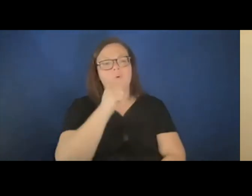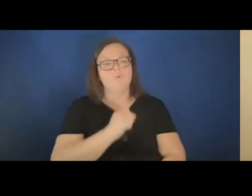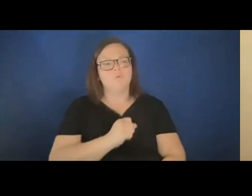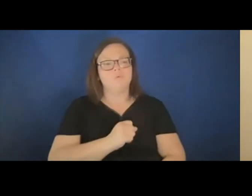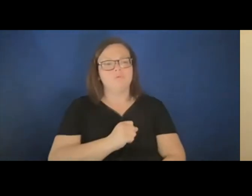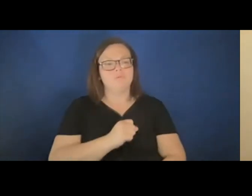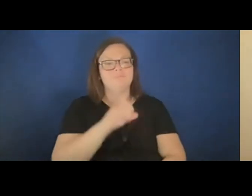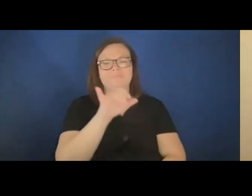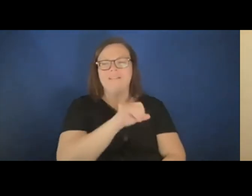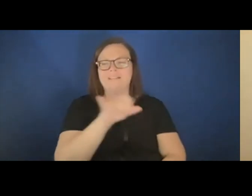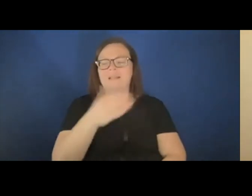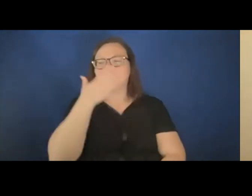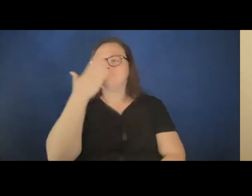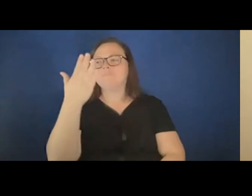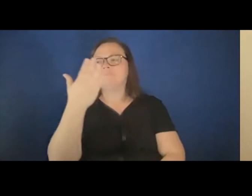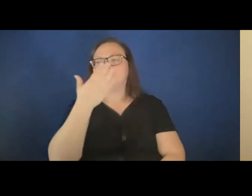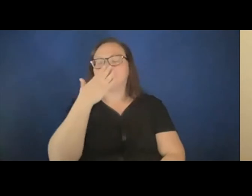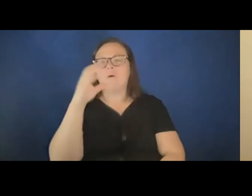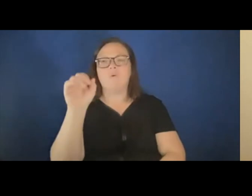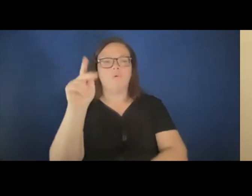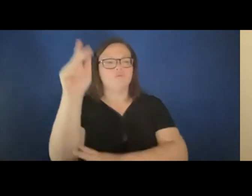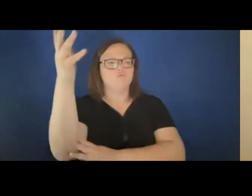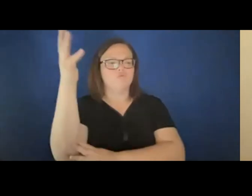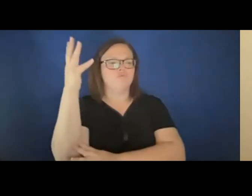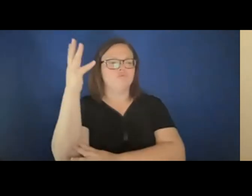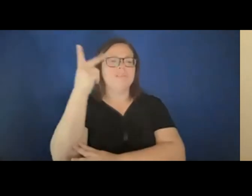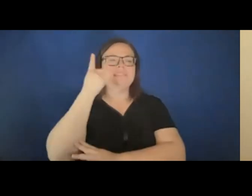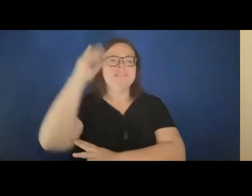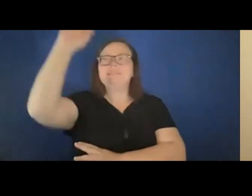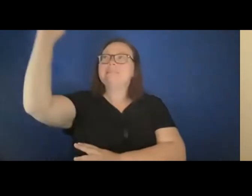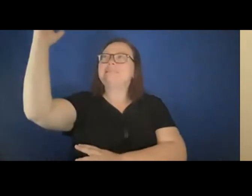like the scented oak under golden light and heavy air